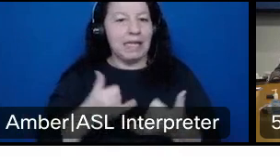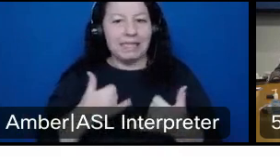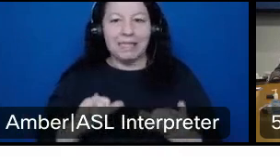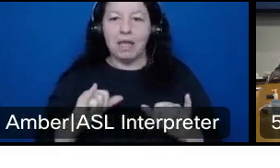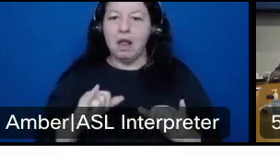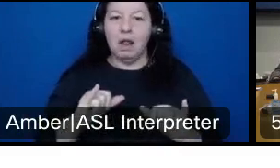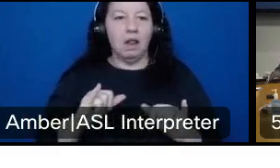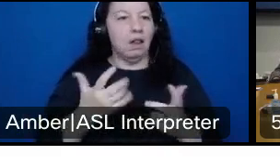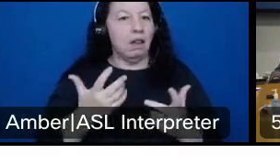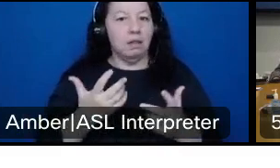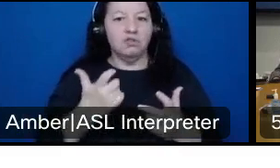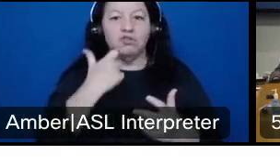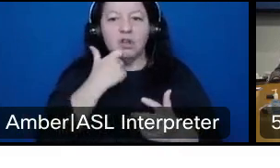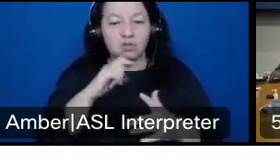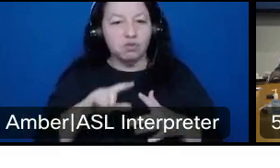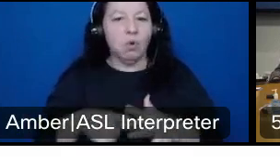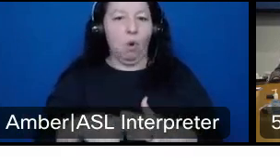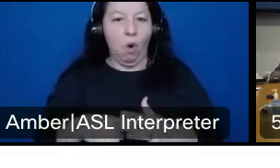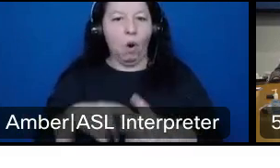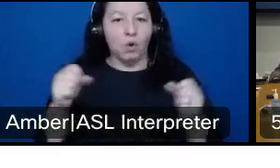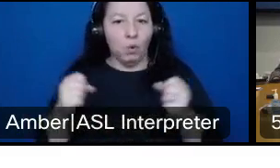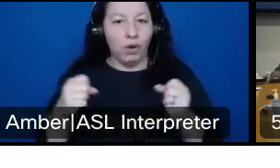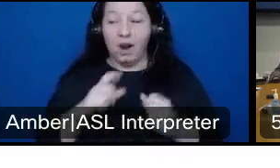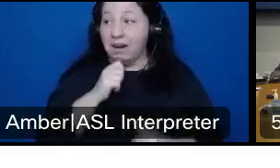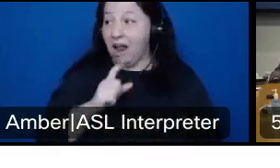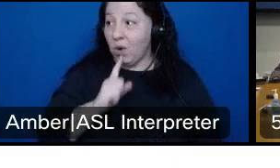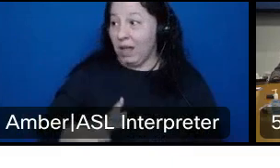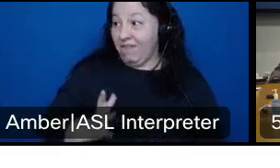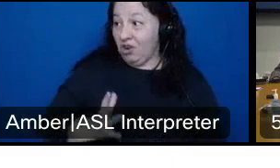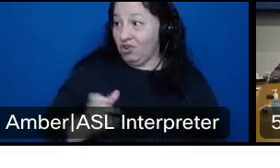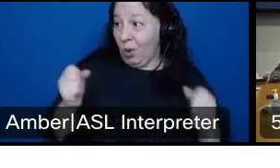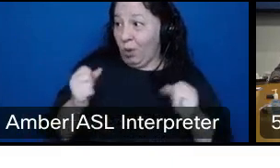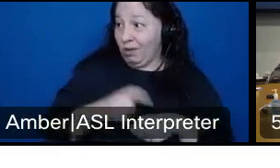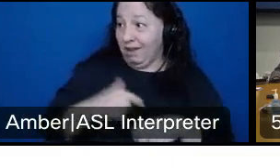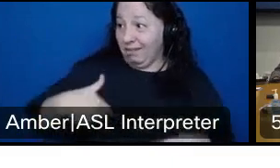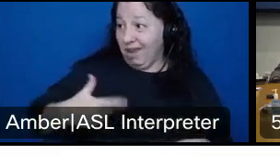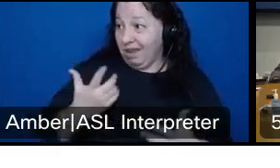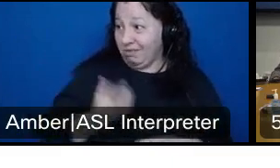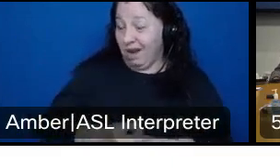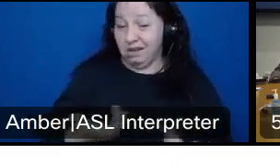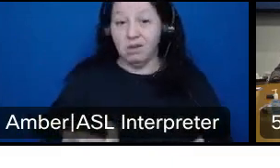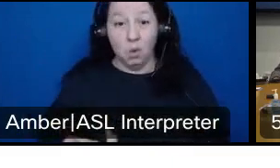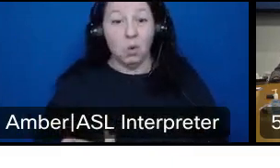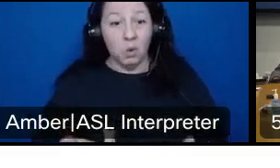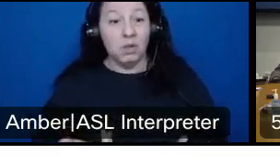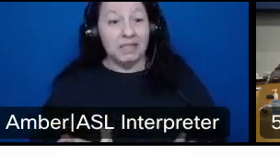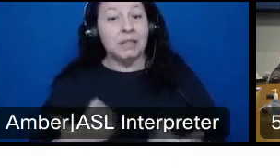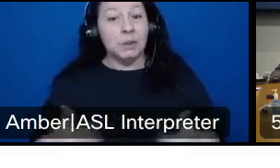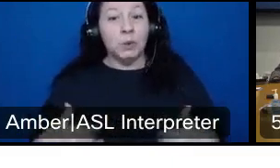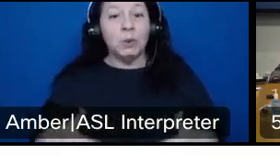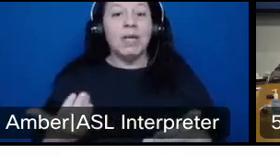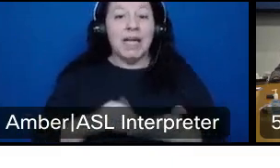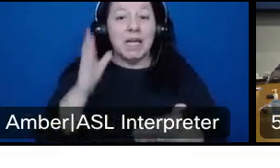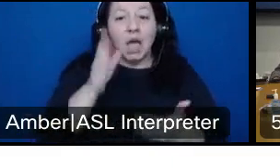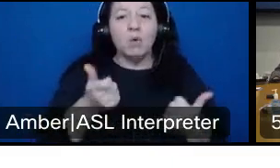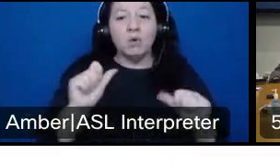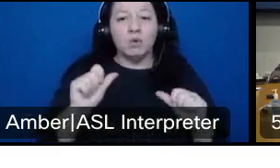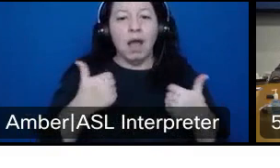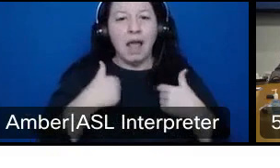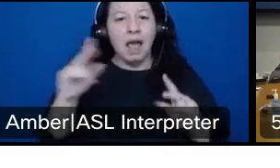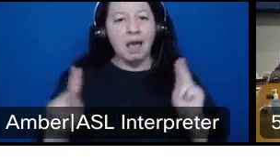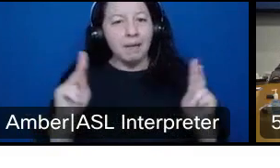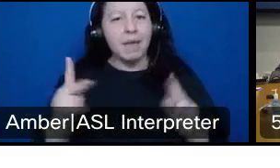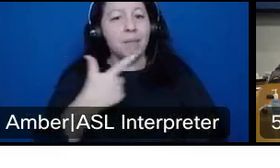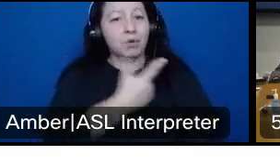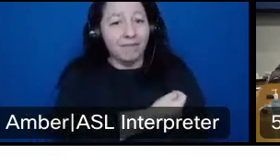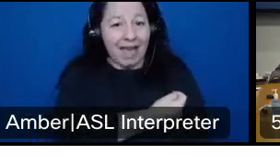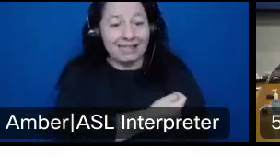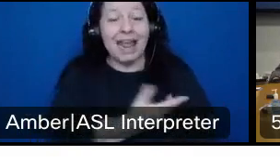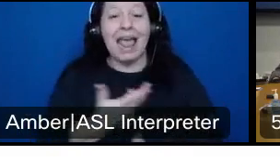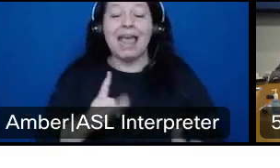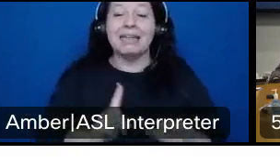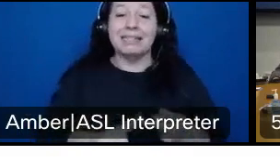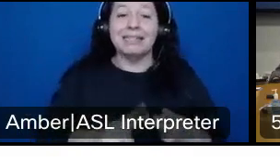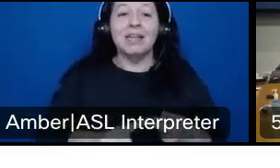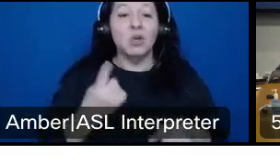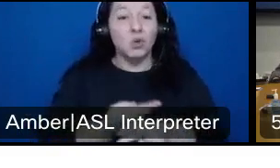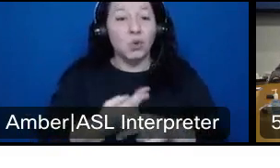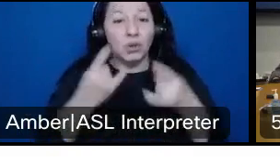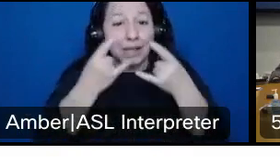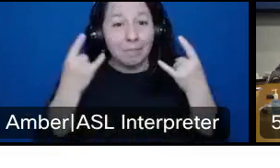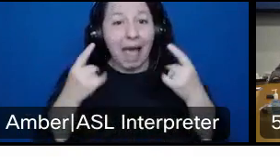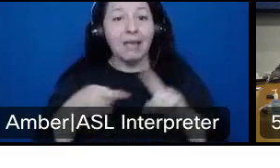Well, actually, I guess technically, not even yet in the winter, um, uh, so we're, we're again trying to get people to vaccinate, um, to wear masks when they're inside.